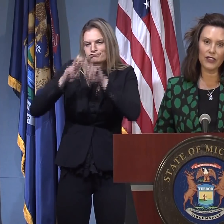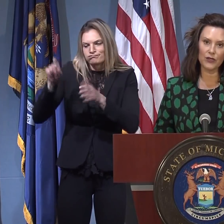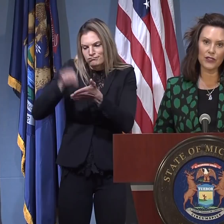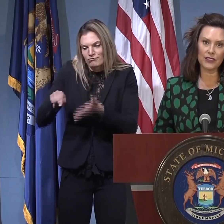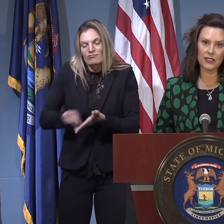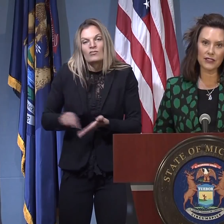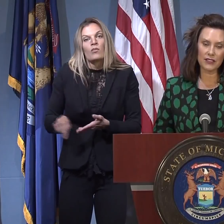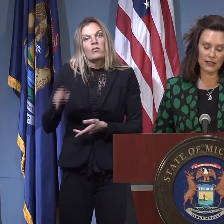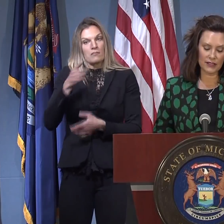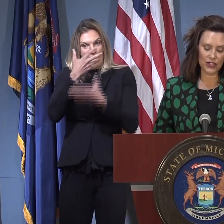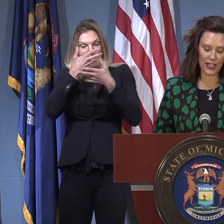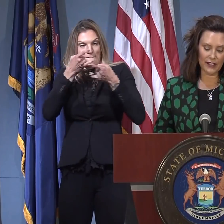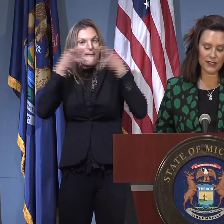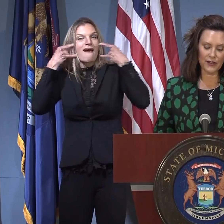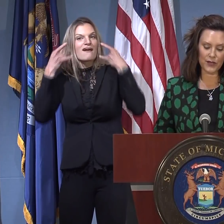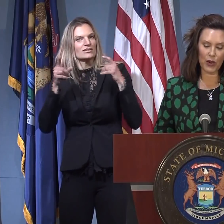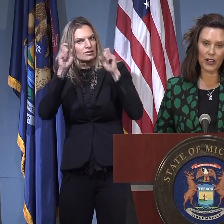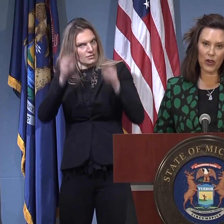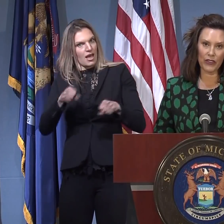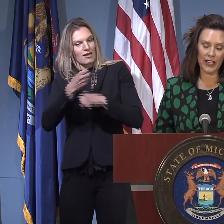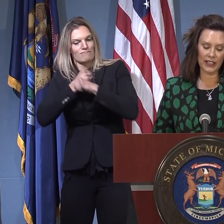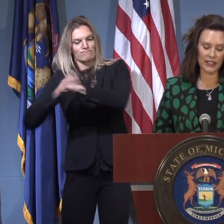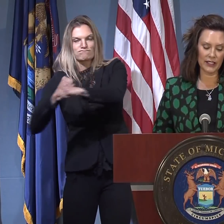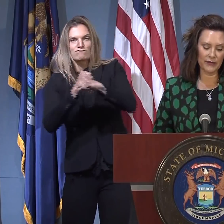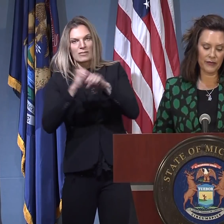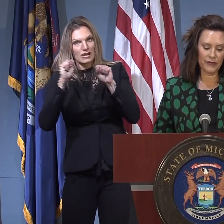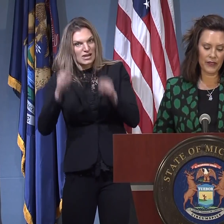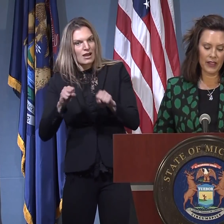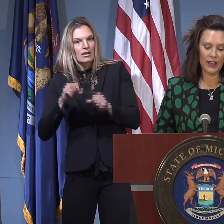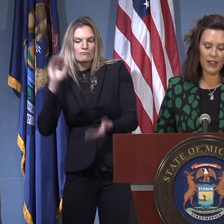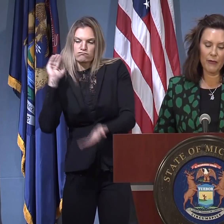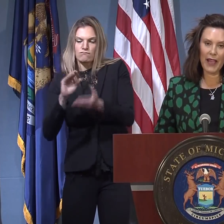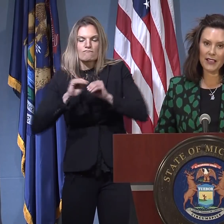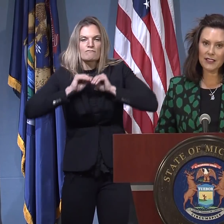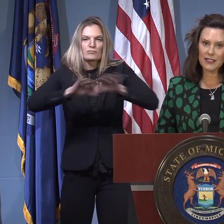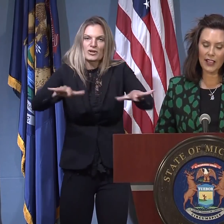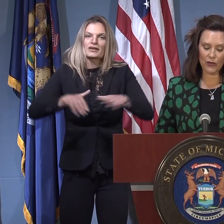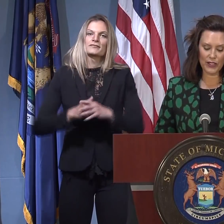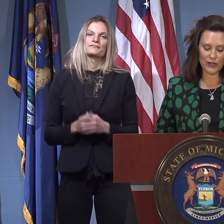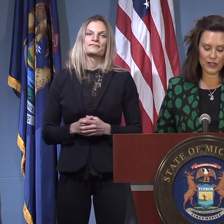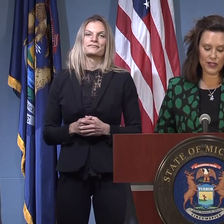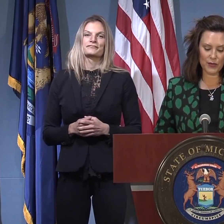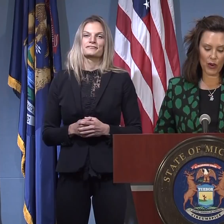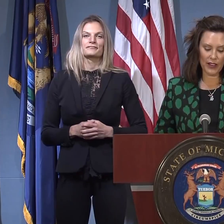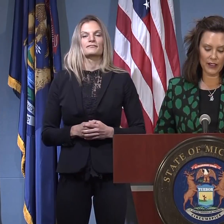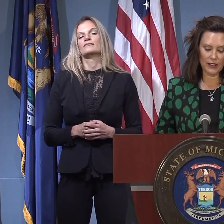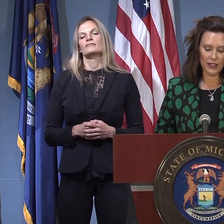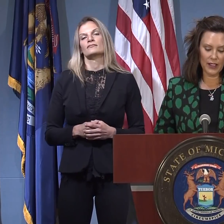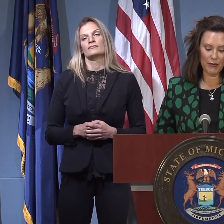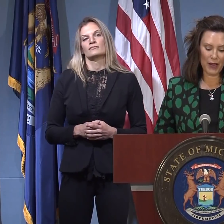HAVE SHOWN THAT WEARING A MASK CAN SAVE LIVES AND SIGNIFICANTLY LOWER AN INDIVIDUAL'S CHANCE OF